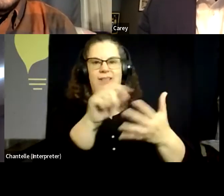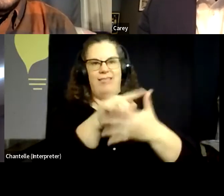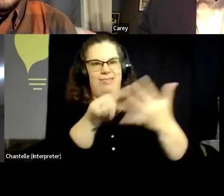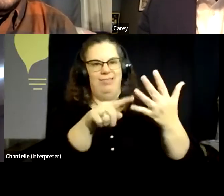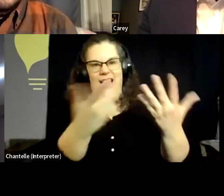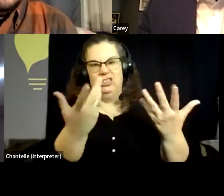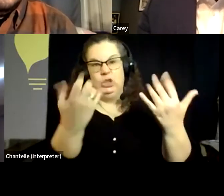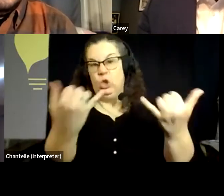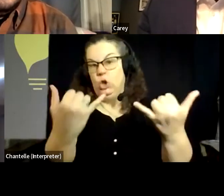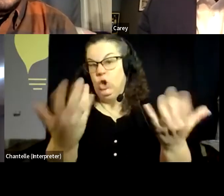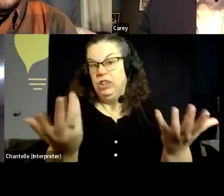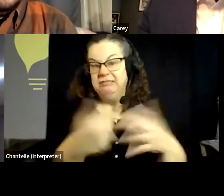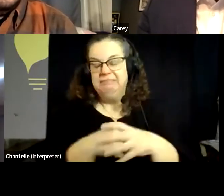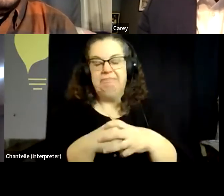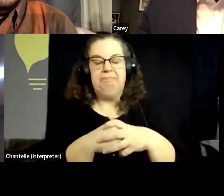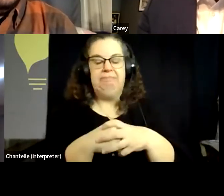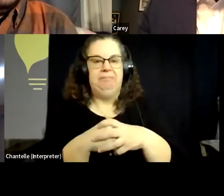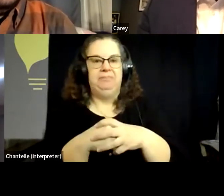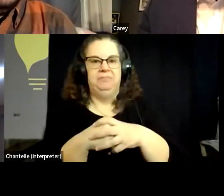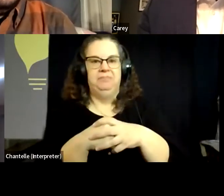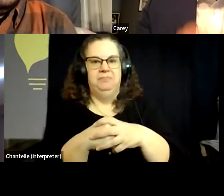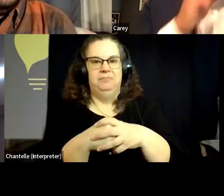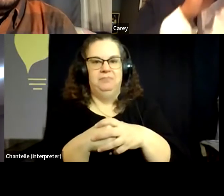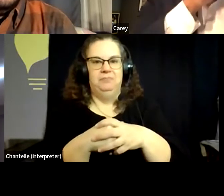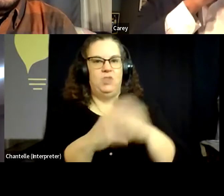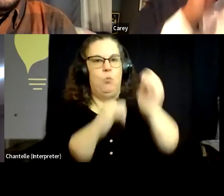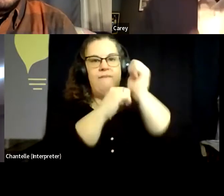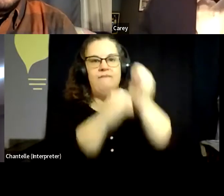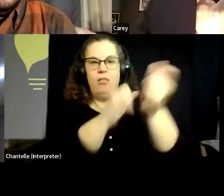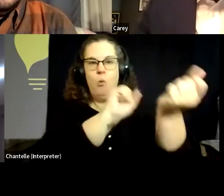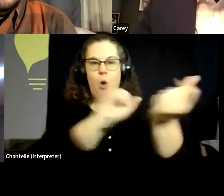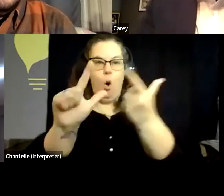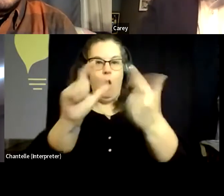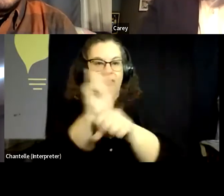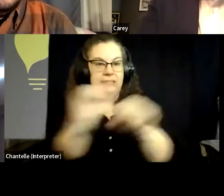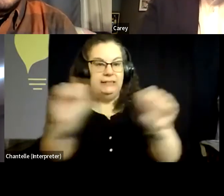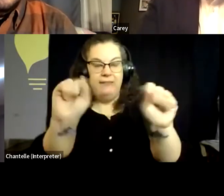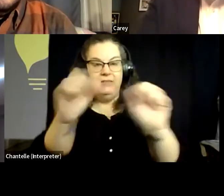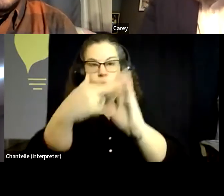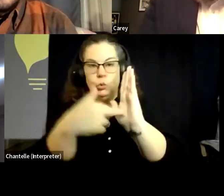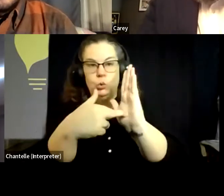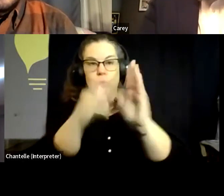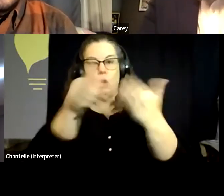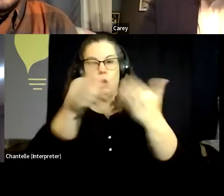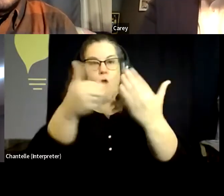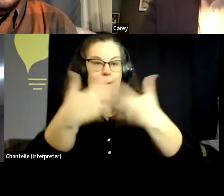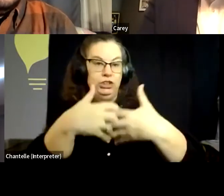. We follow all of the safety guidelines, all of the machines are clean. You are to clean the